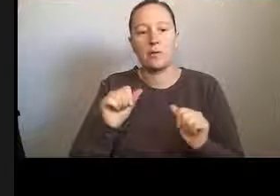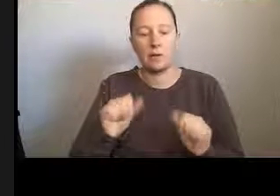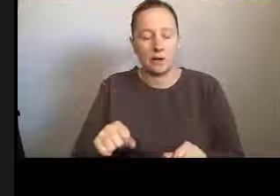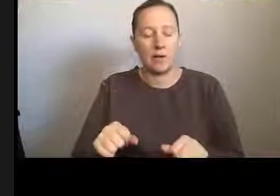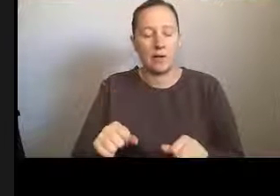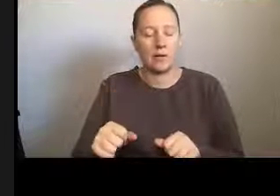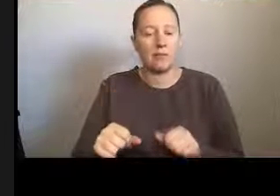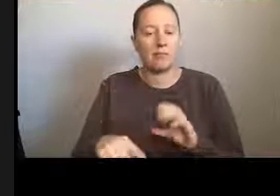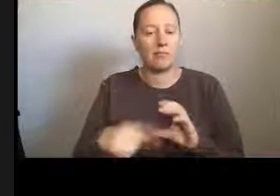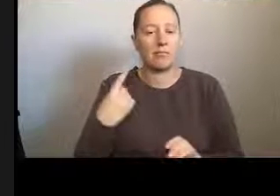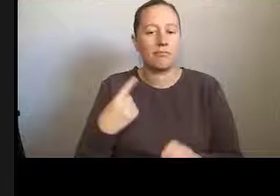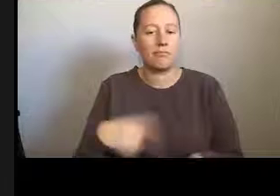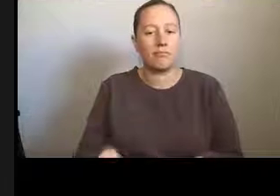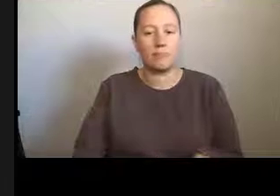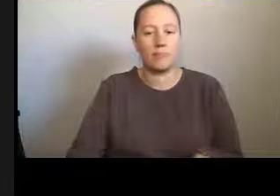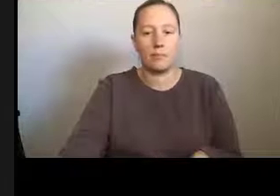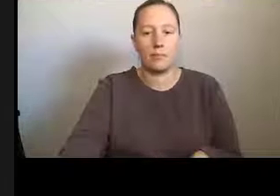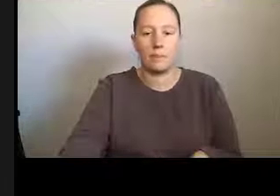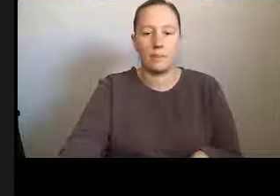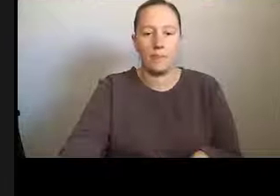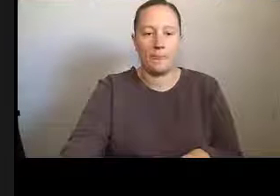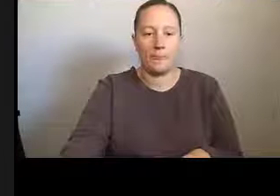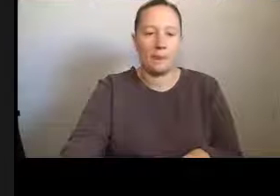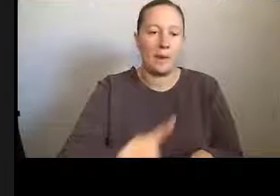But unfortunately, it does not apply to anything else.